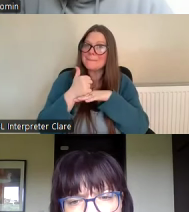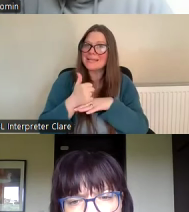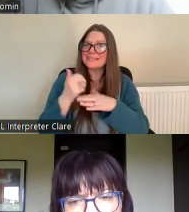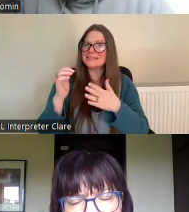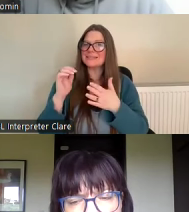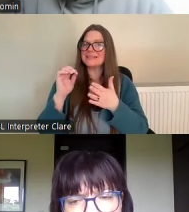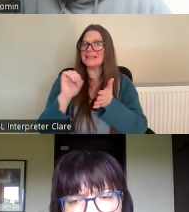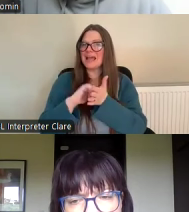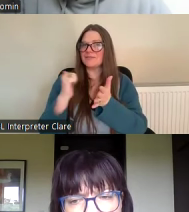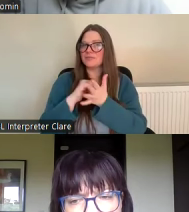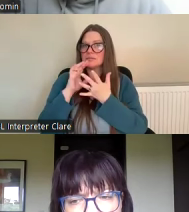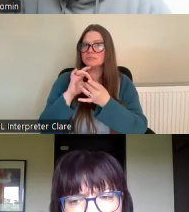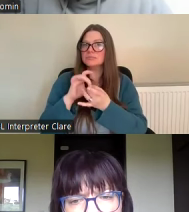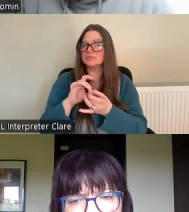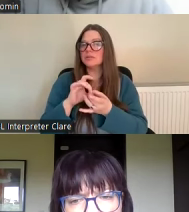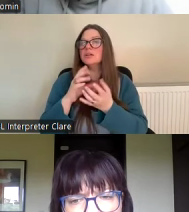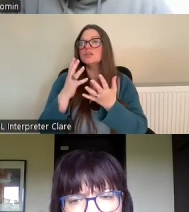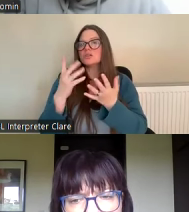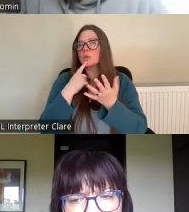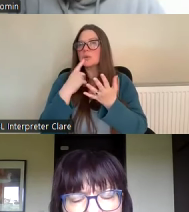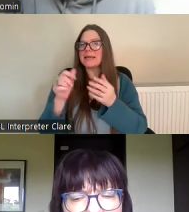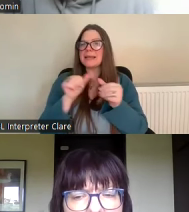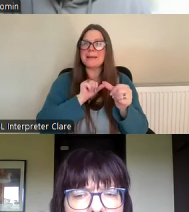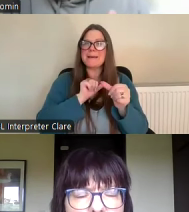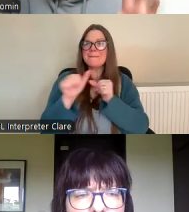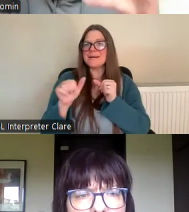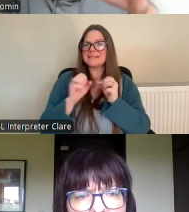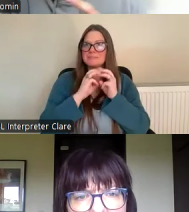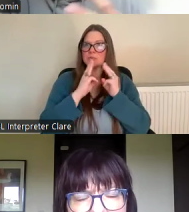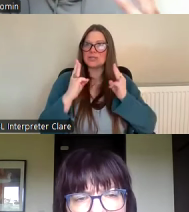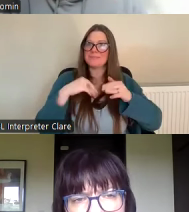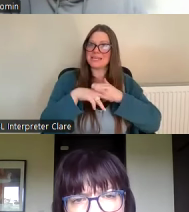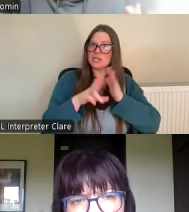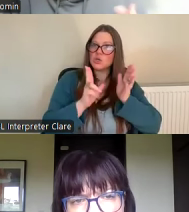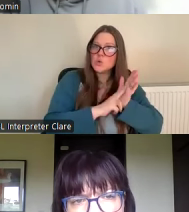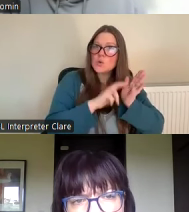Best museums in Newcastle, best museum near me, all those are location-type keywords.